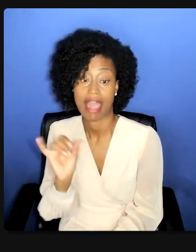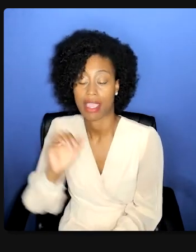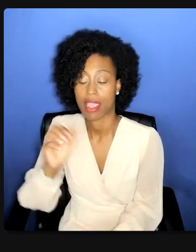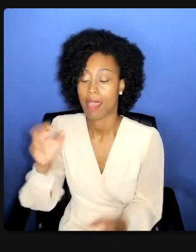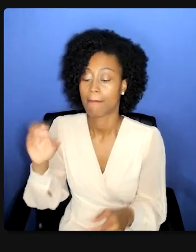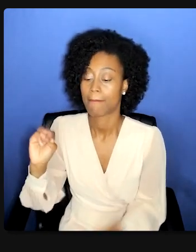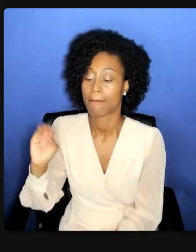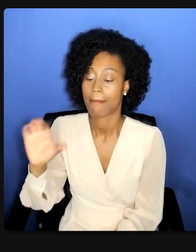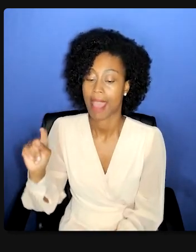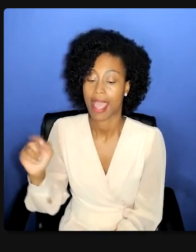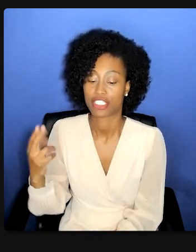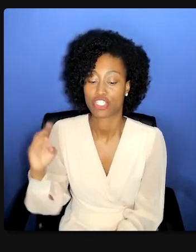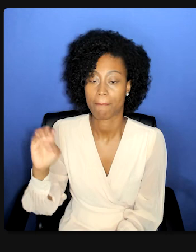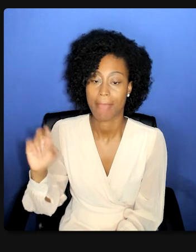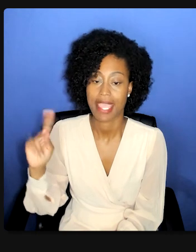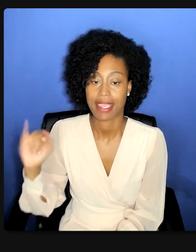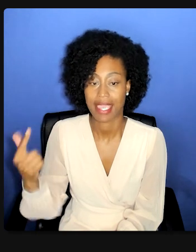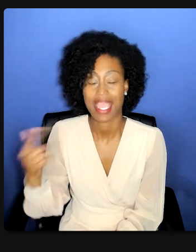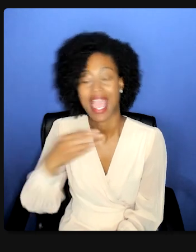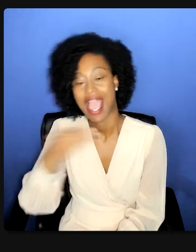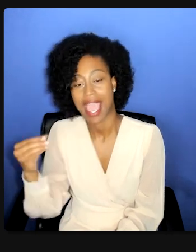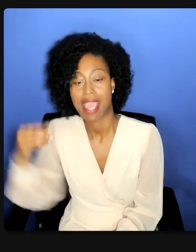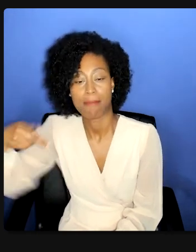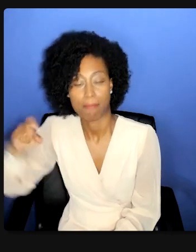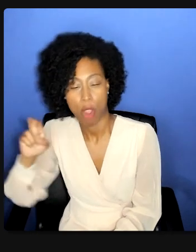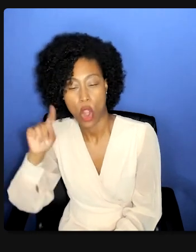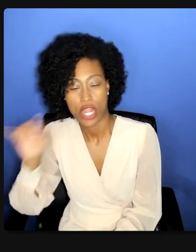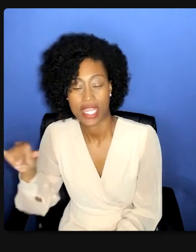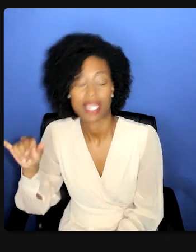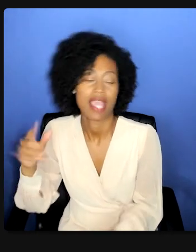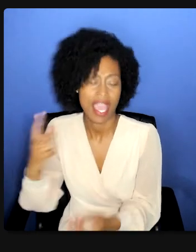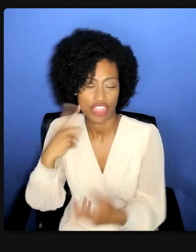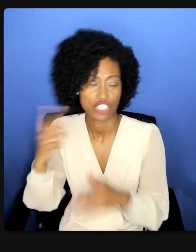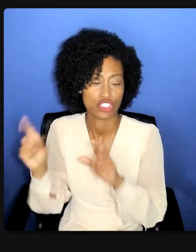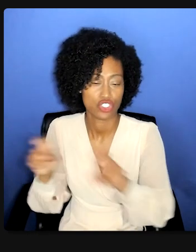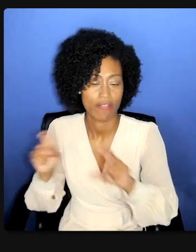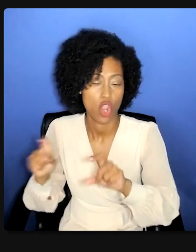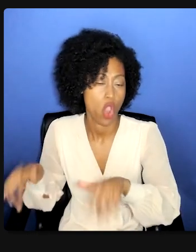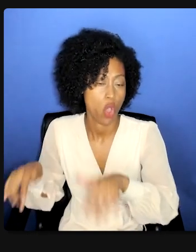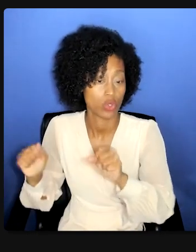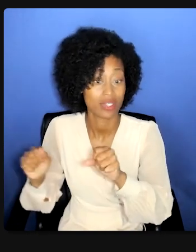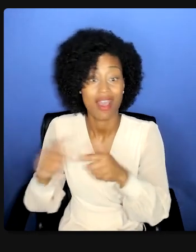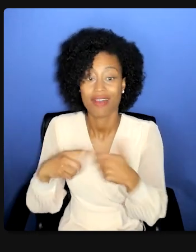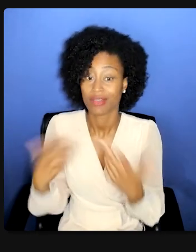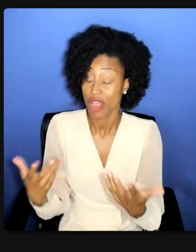and multiplayer server hosting. That's it for the free trial of PlayFab multiplayer servers,